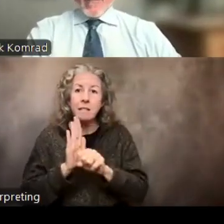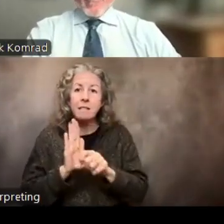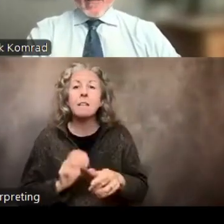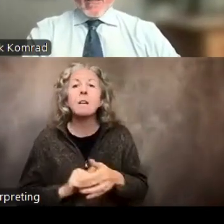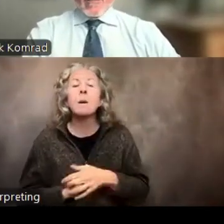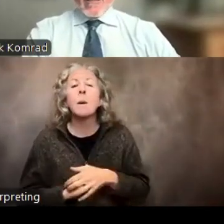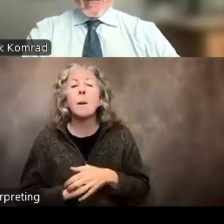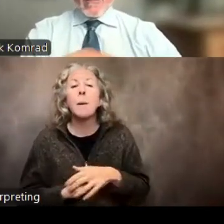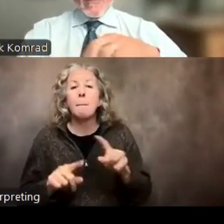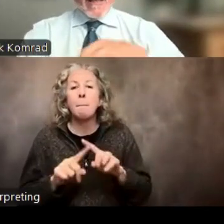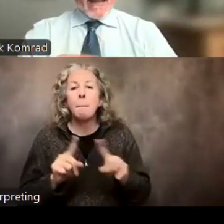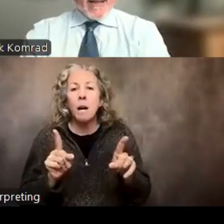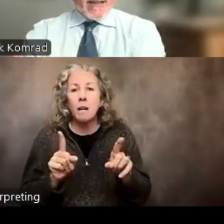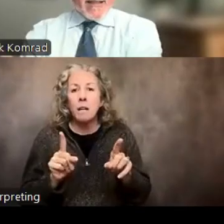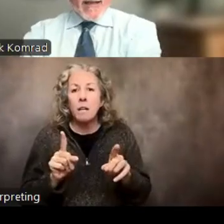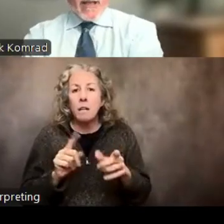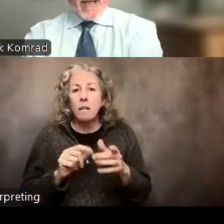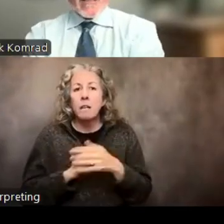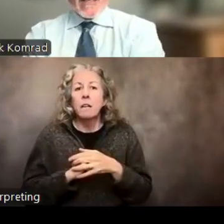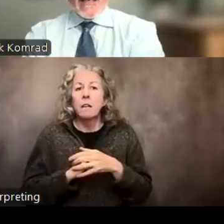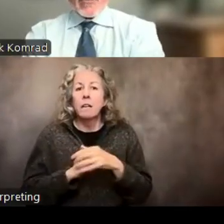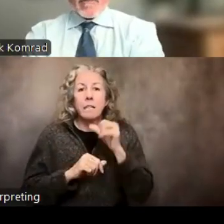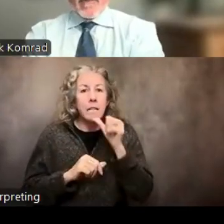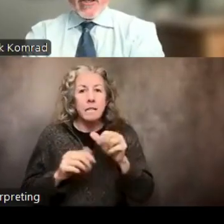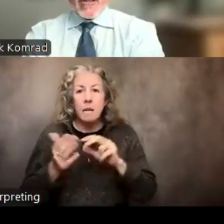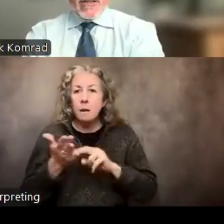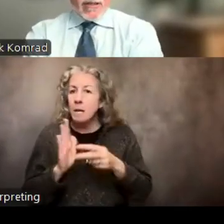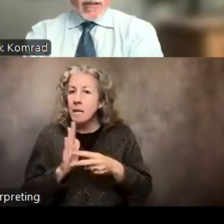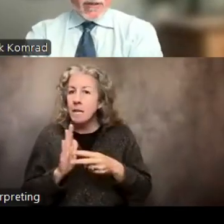there, that does not mean psychiatric patients, as we will